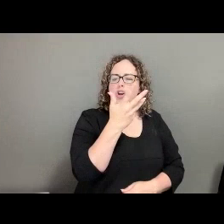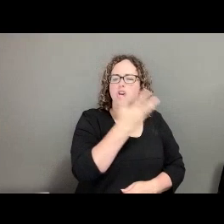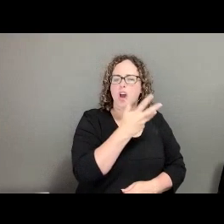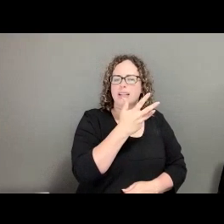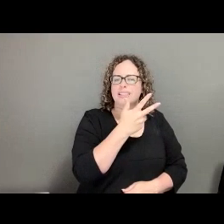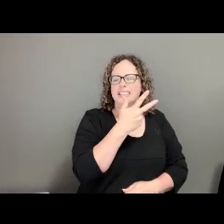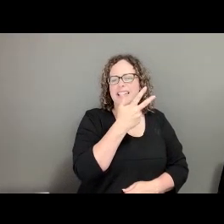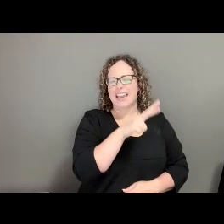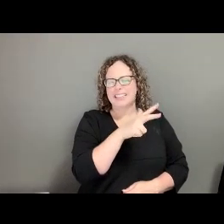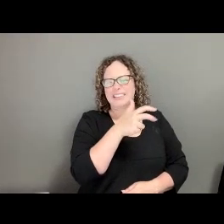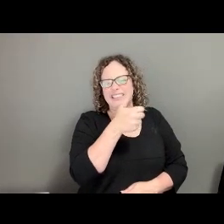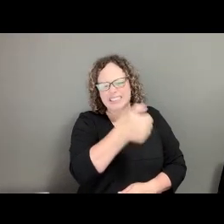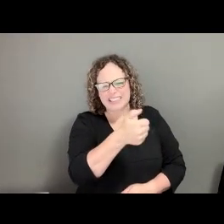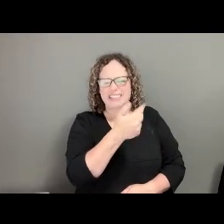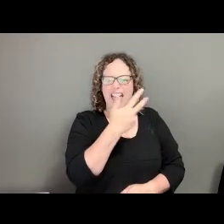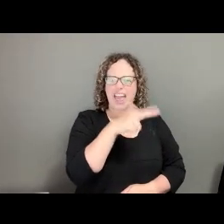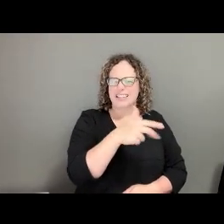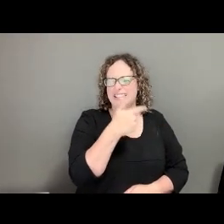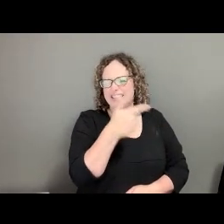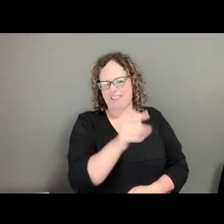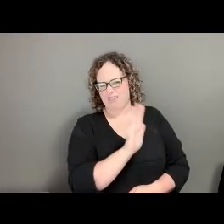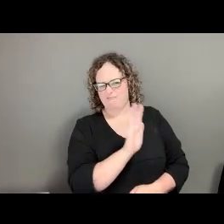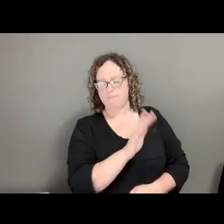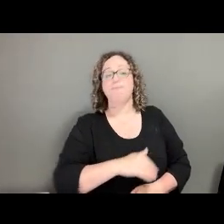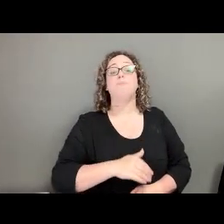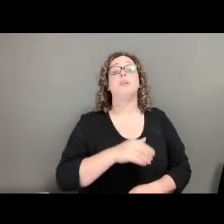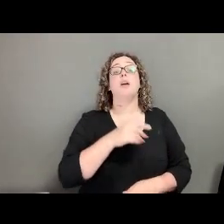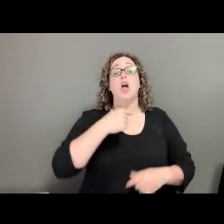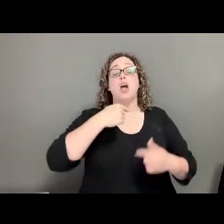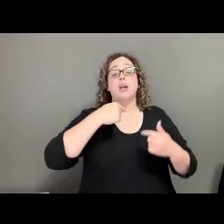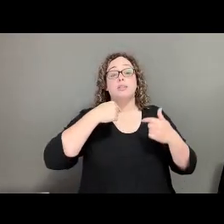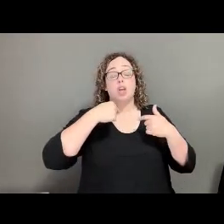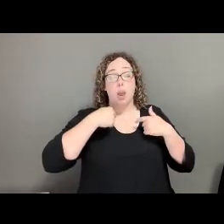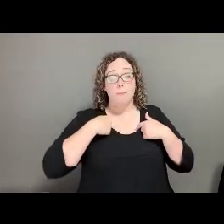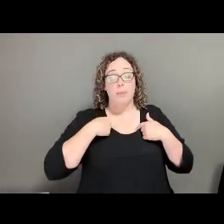And, the casino actually shut down two weeks after I left the island in 98.